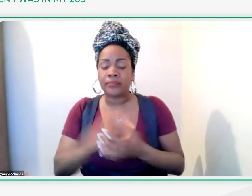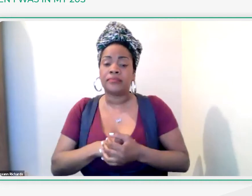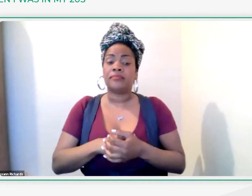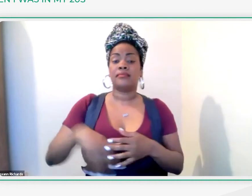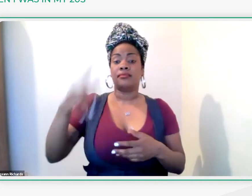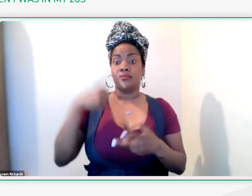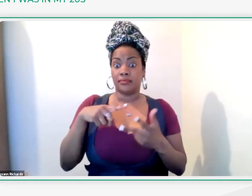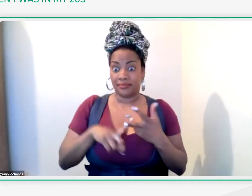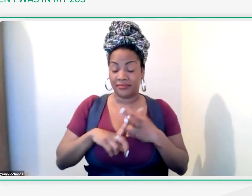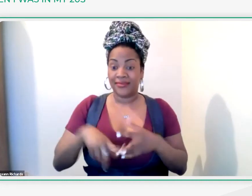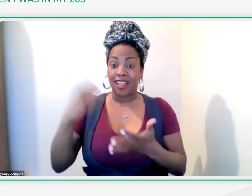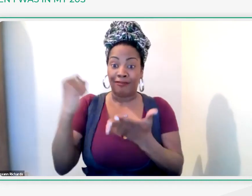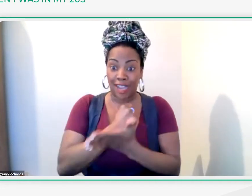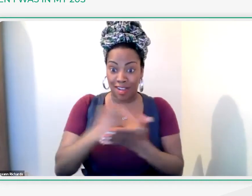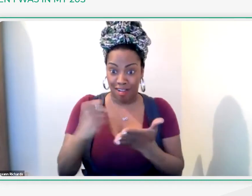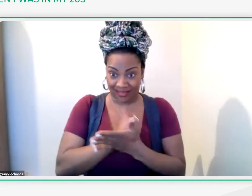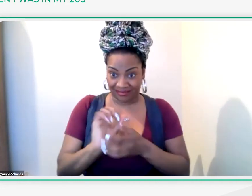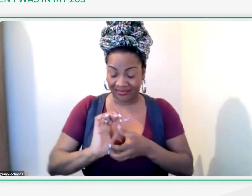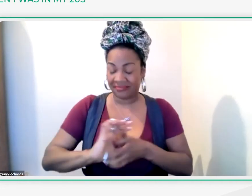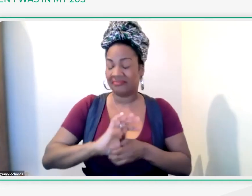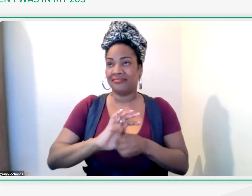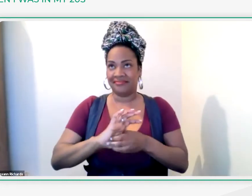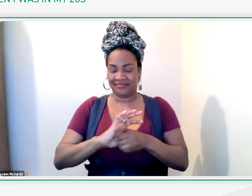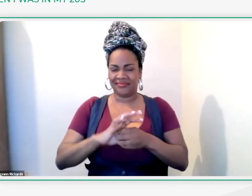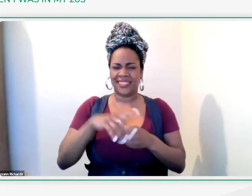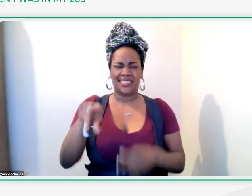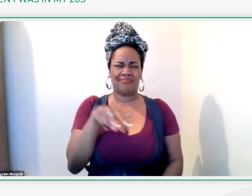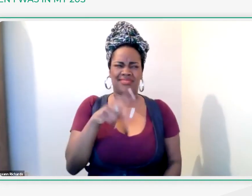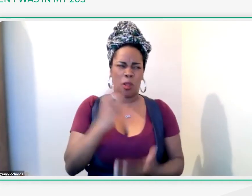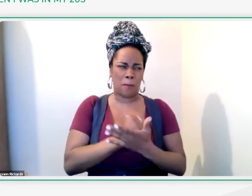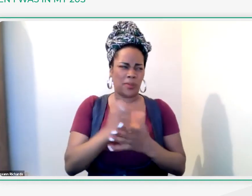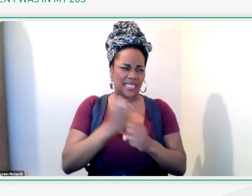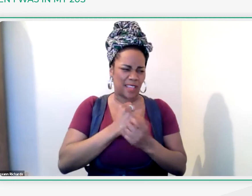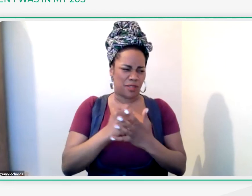My money is safe, and nothing's being deducted. Credit cards.